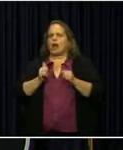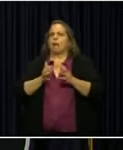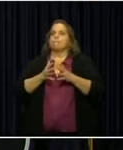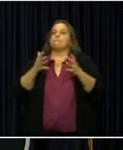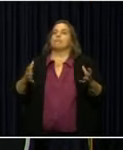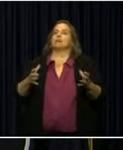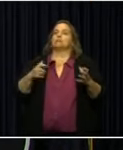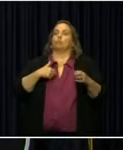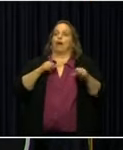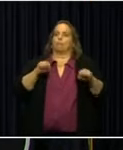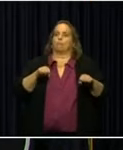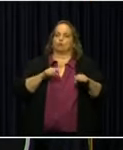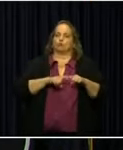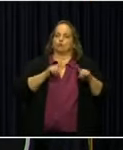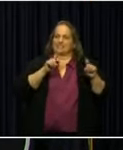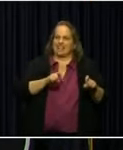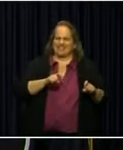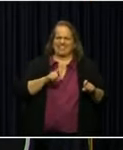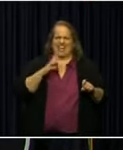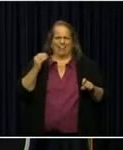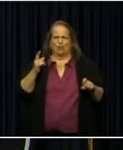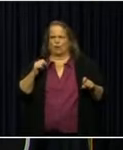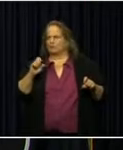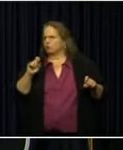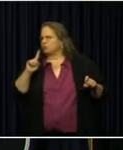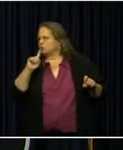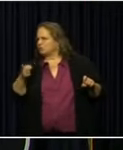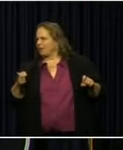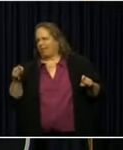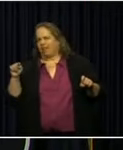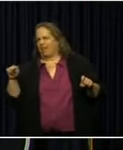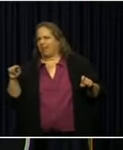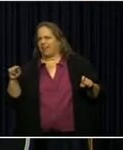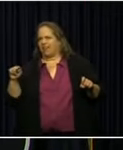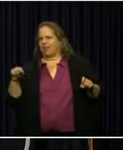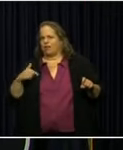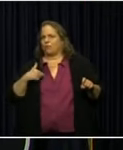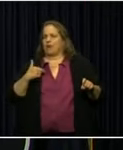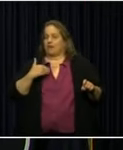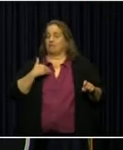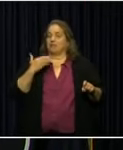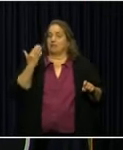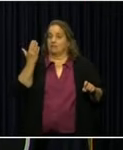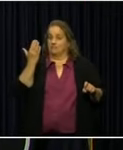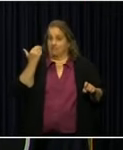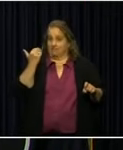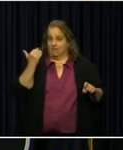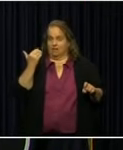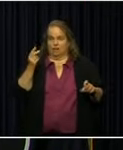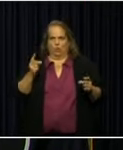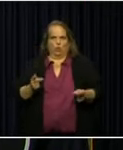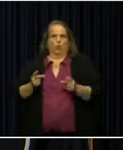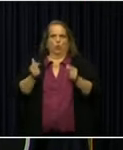INCREASE THOSE CONTACTS, AS WE REOPEN THE ECONOMY, WE NEED TO BE ABLE TO TEST A LOT OF PEOPLE